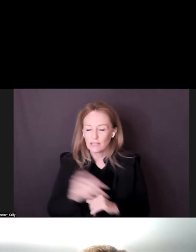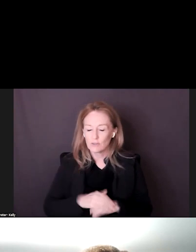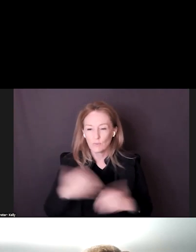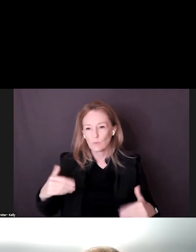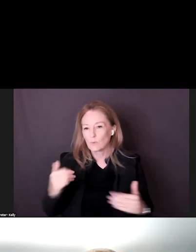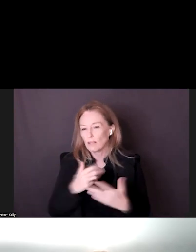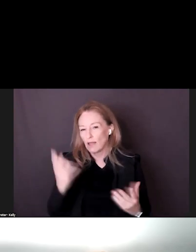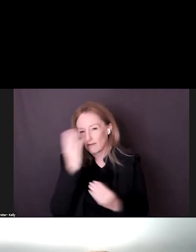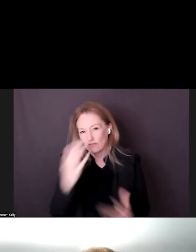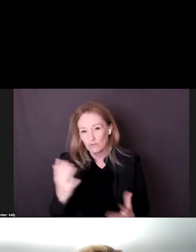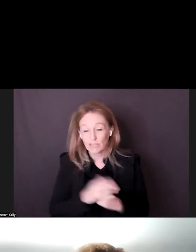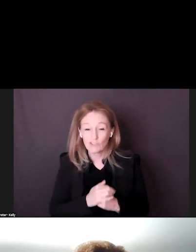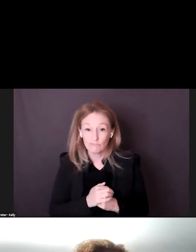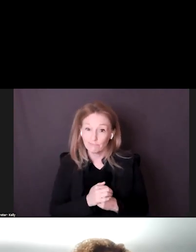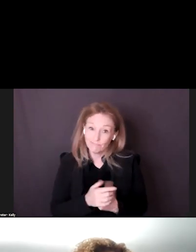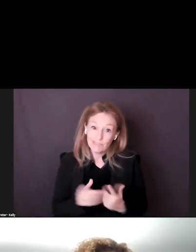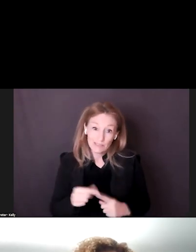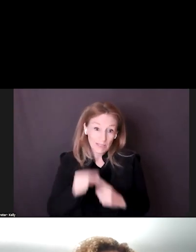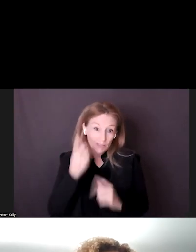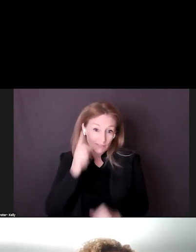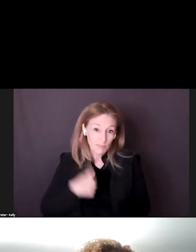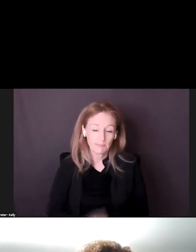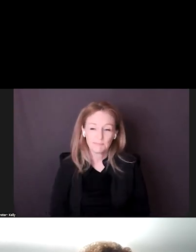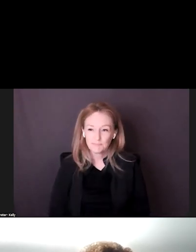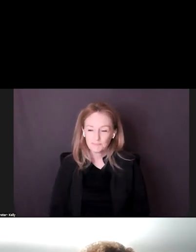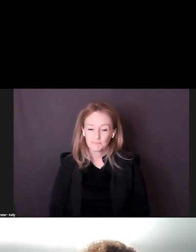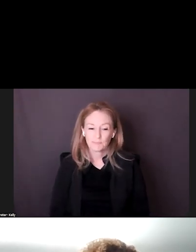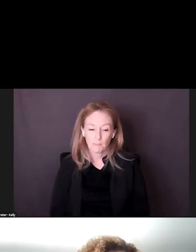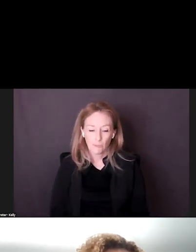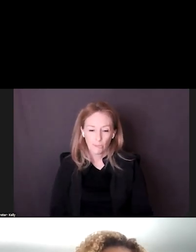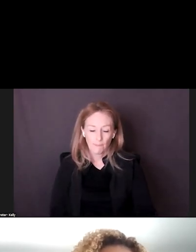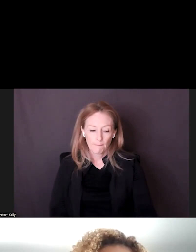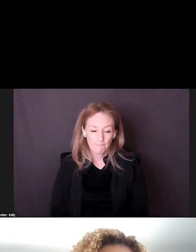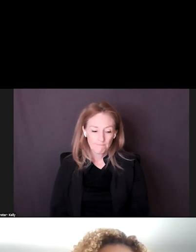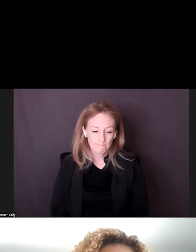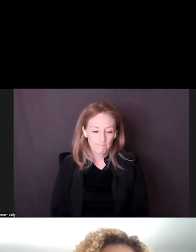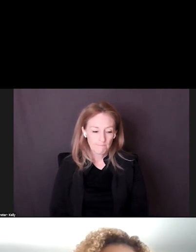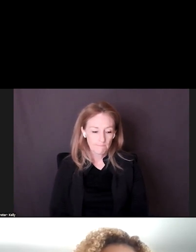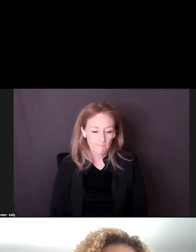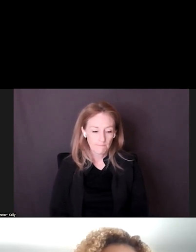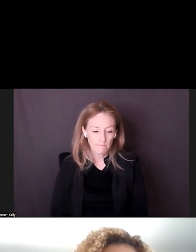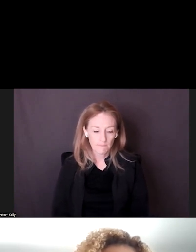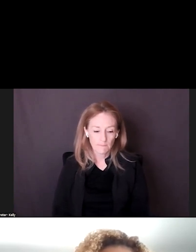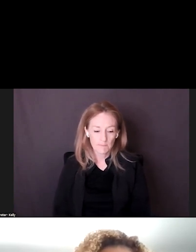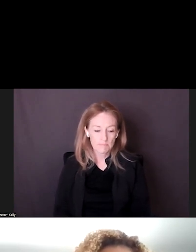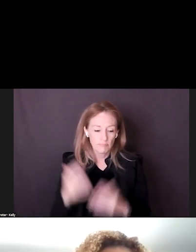FOR ME. LET'S GO THE NEXT SLIDE, PLEASE.